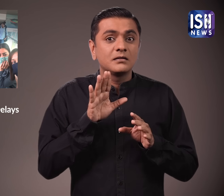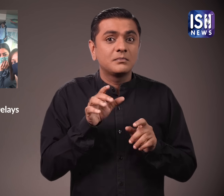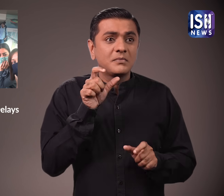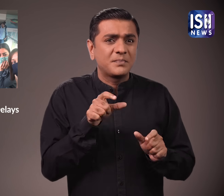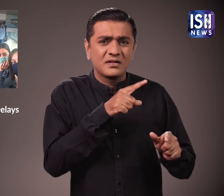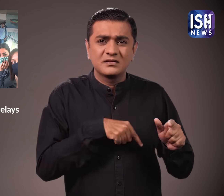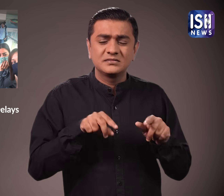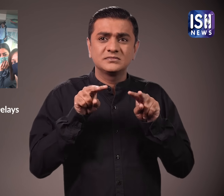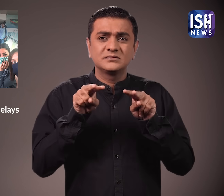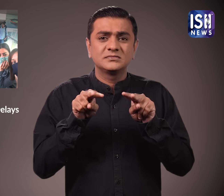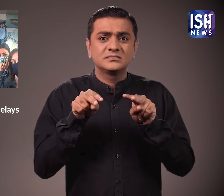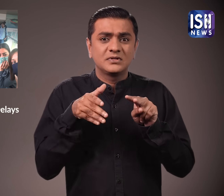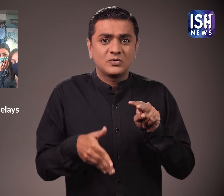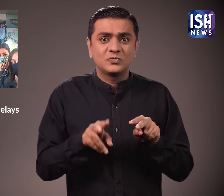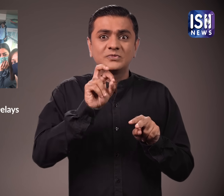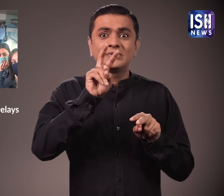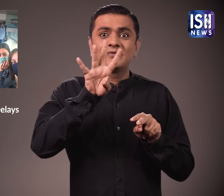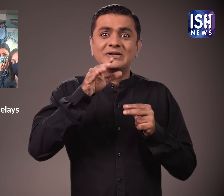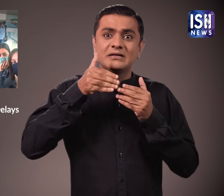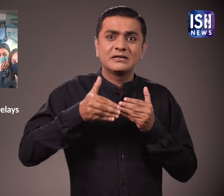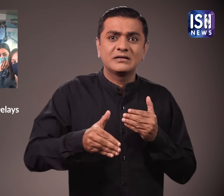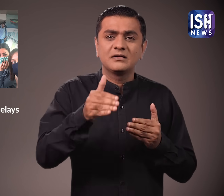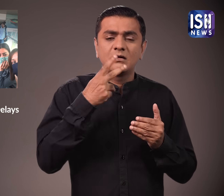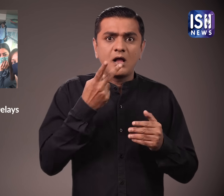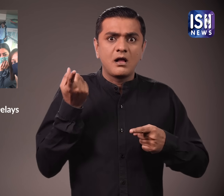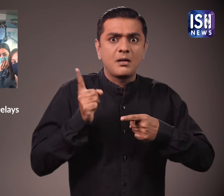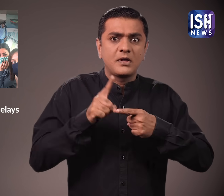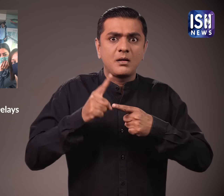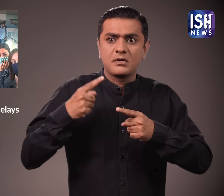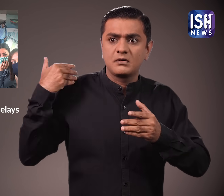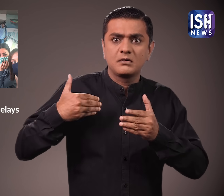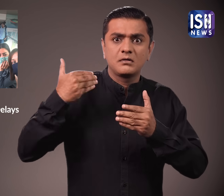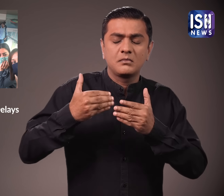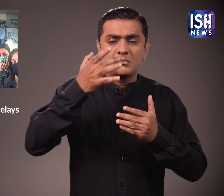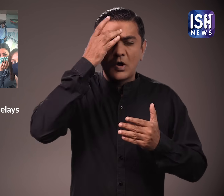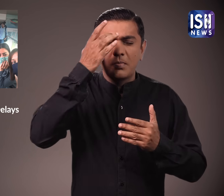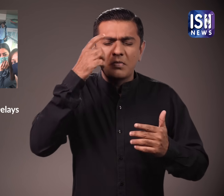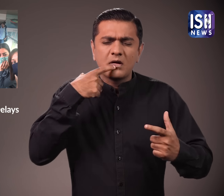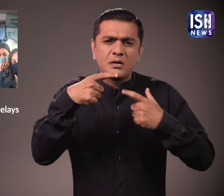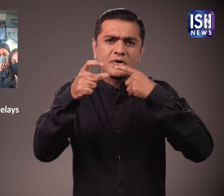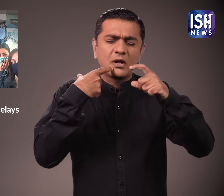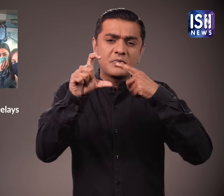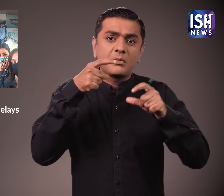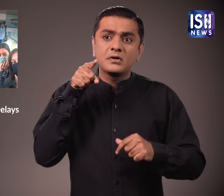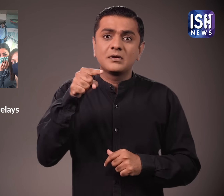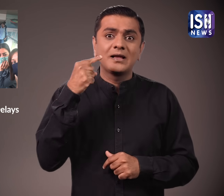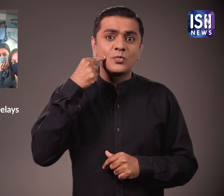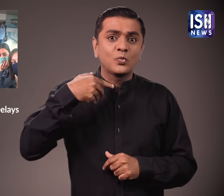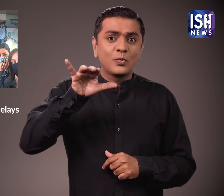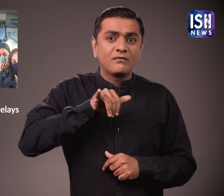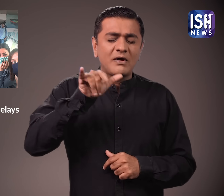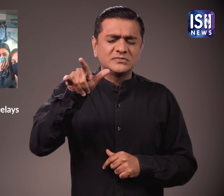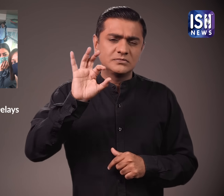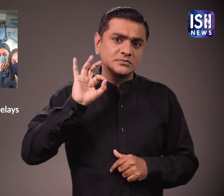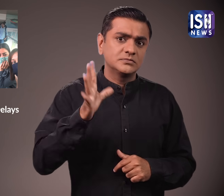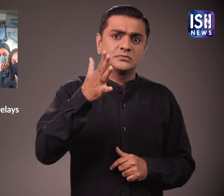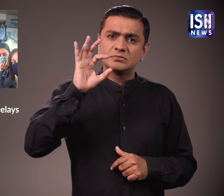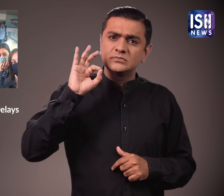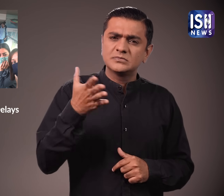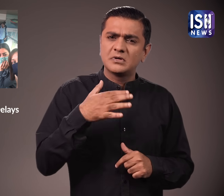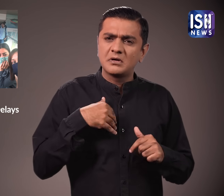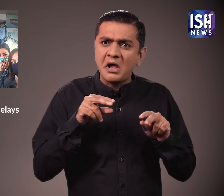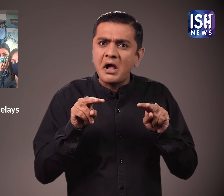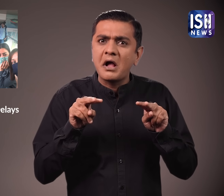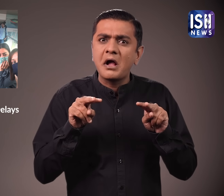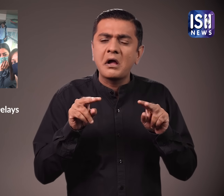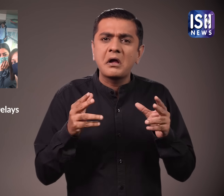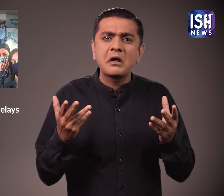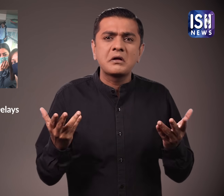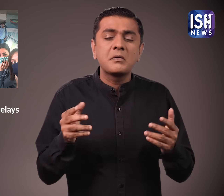However, people have noticed that Indigo is not keeping up with its own standards and recently there have been several complaints against them.